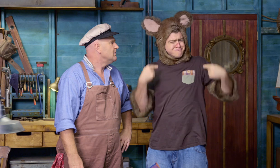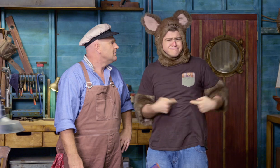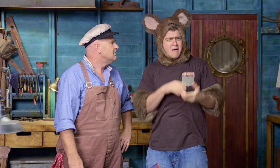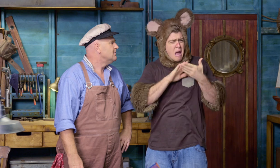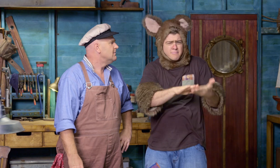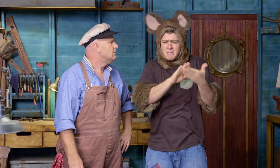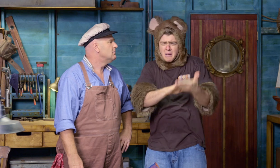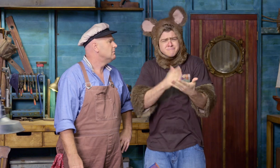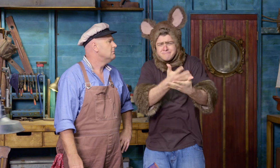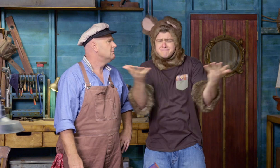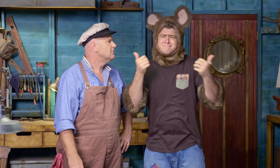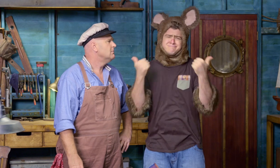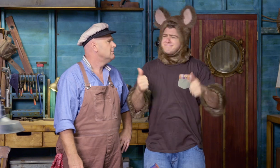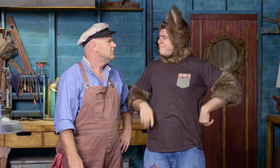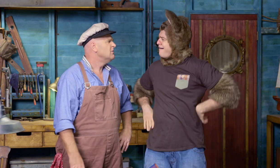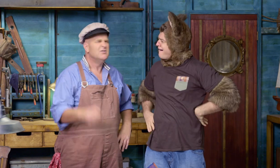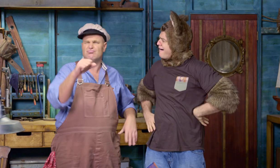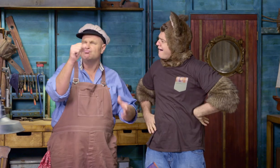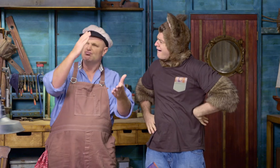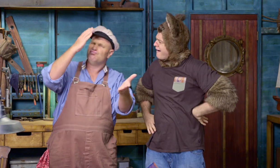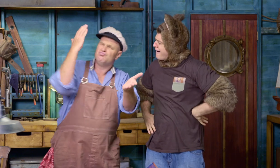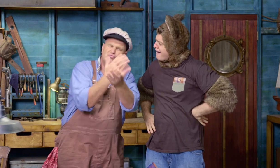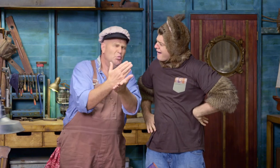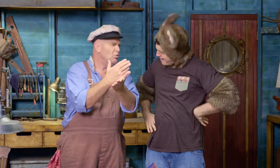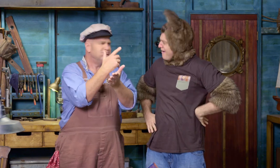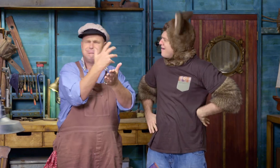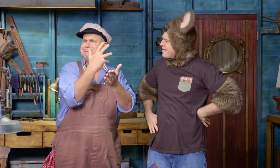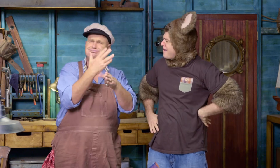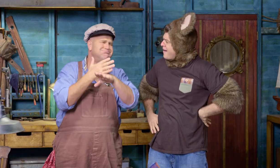Sally is so kind, and she's always very helpful. Yes, that's true.